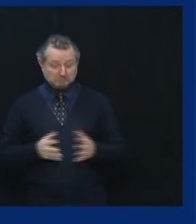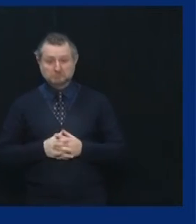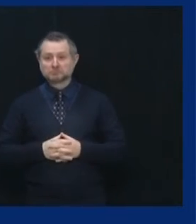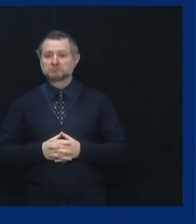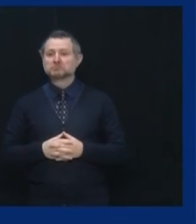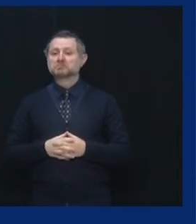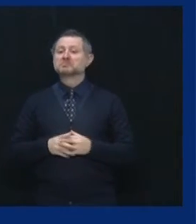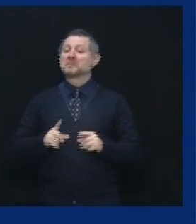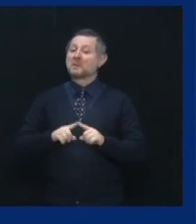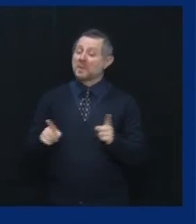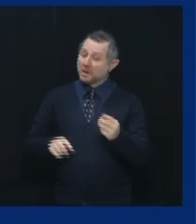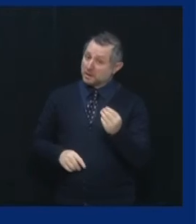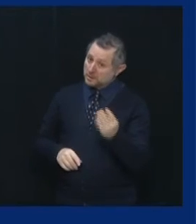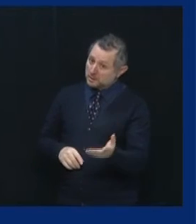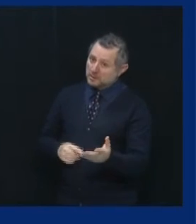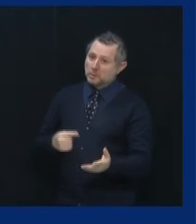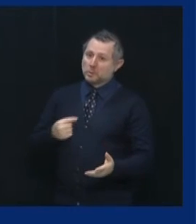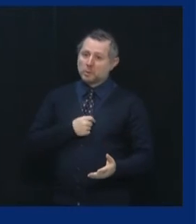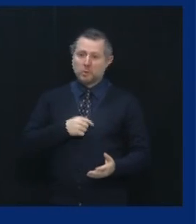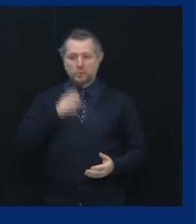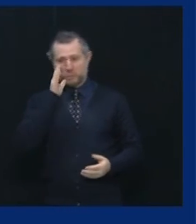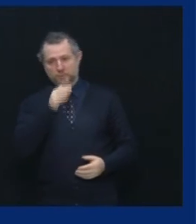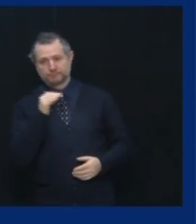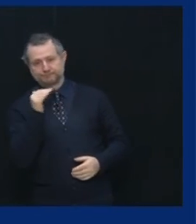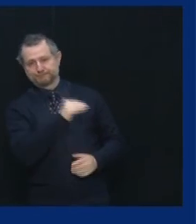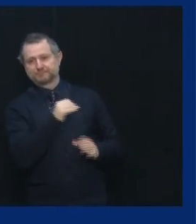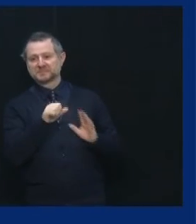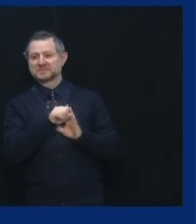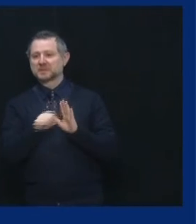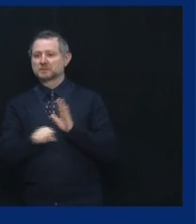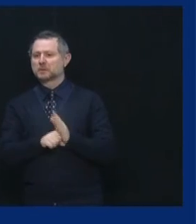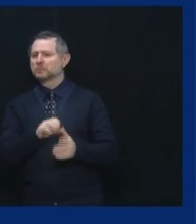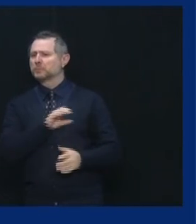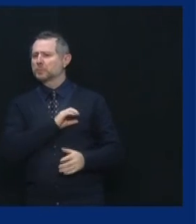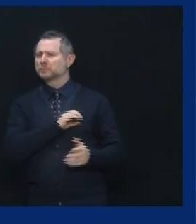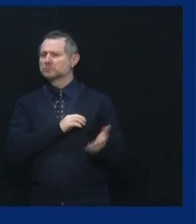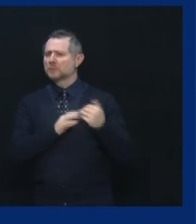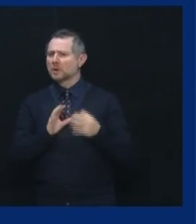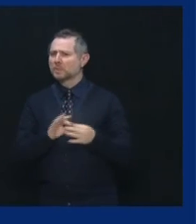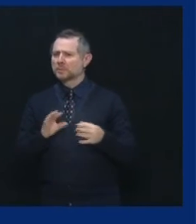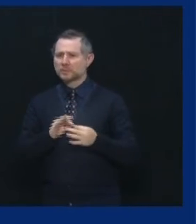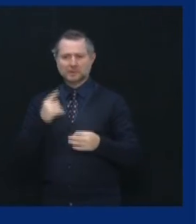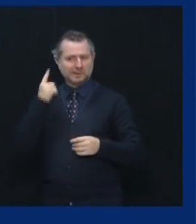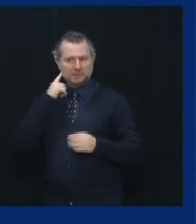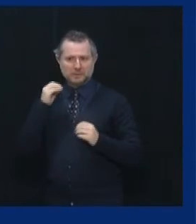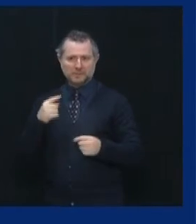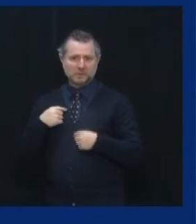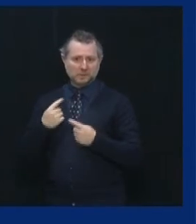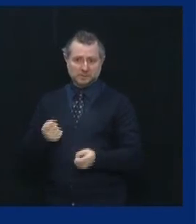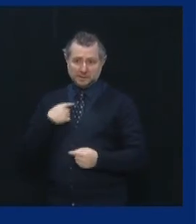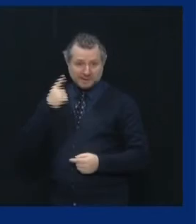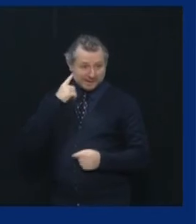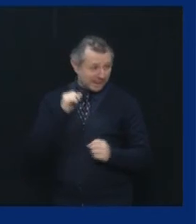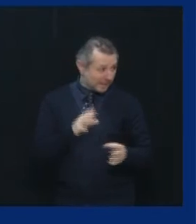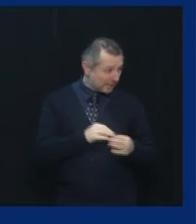SO I JUST DON'T KNOW.